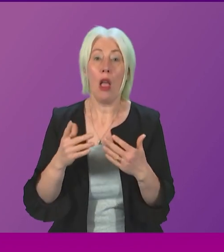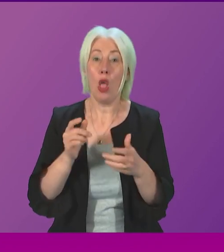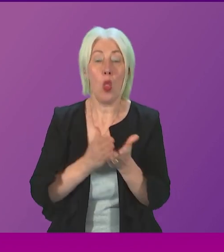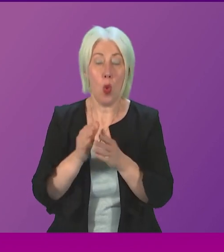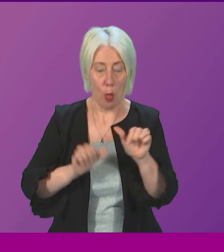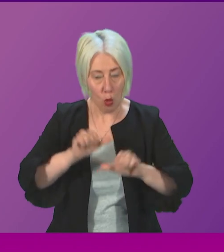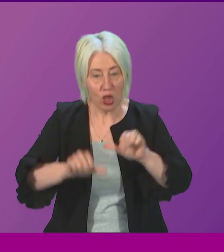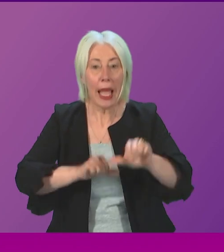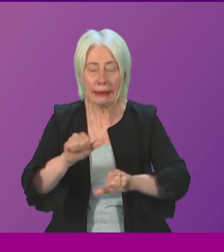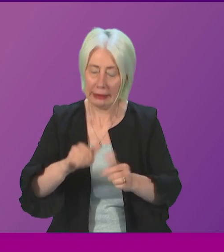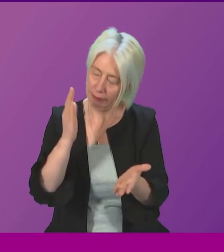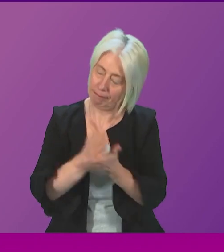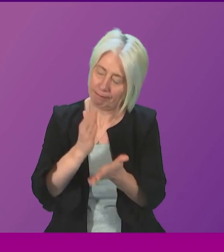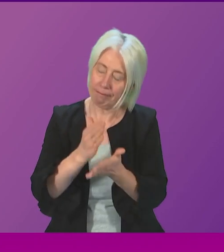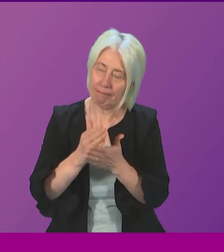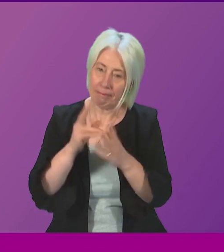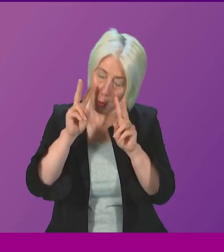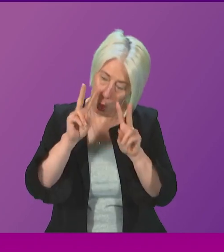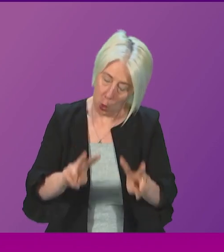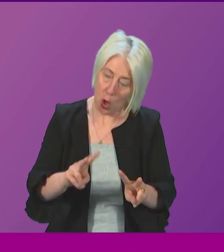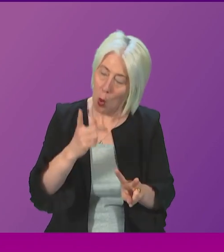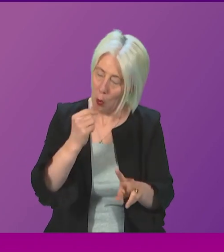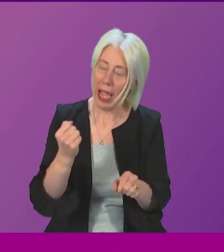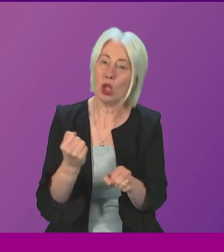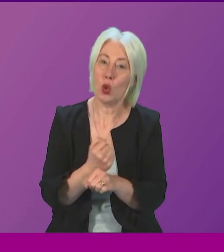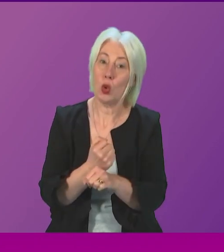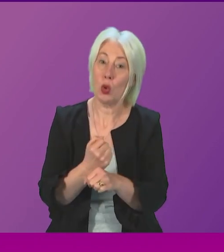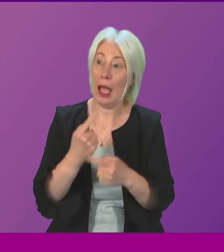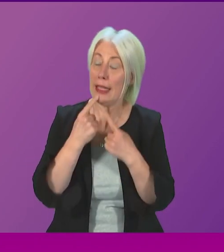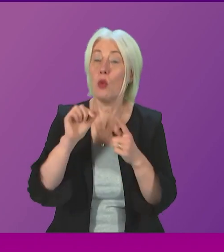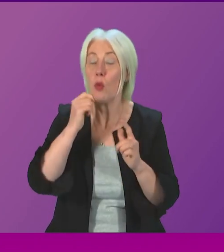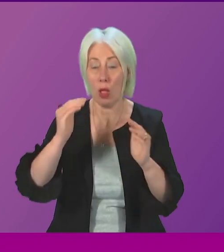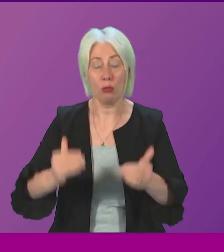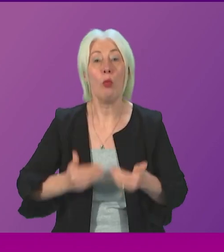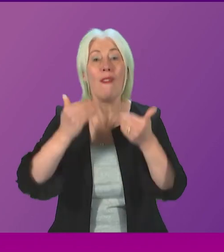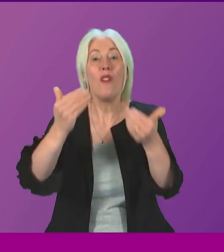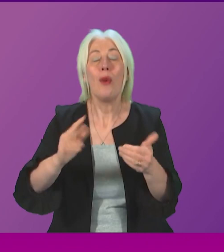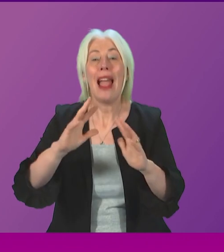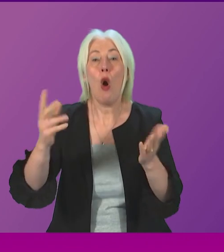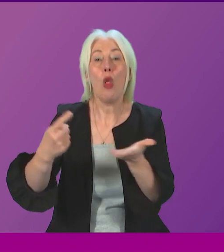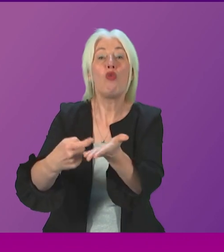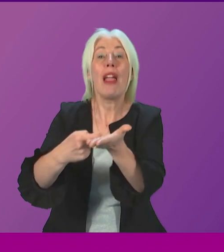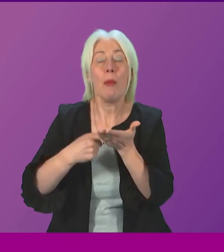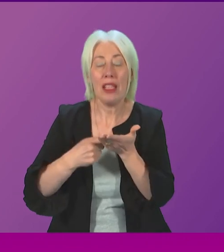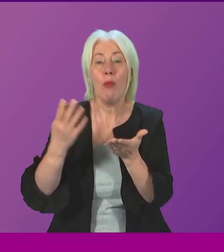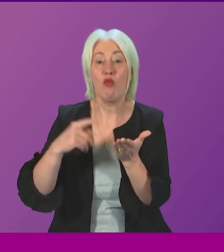in place . As I have said, we are taking forward the recommendations of Dame Elish Angiolini’s